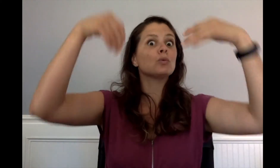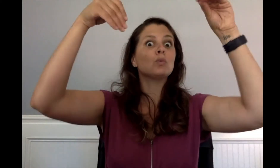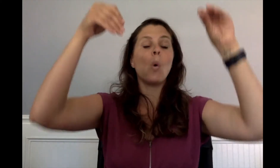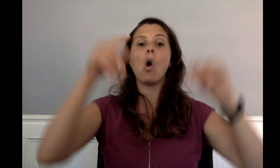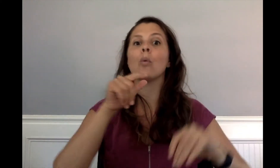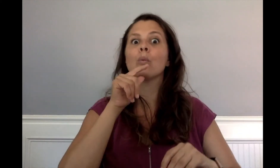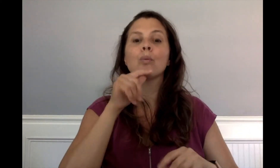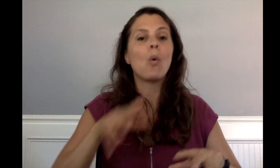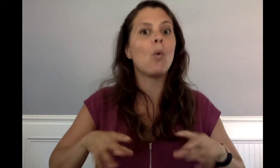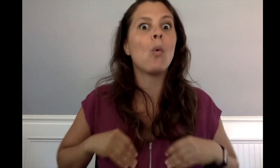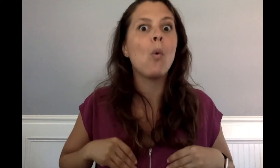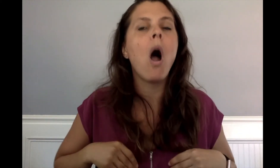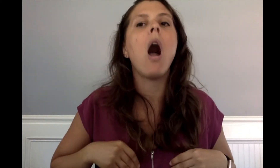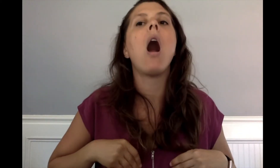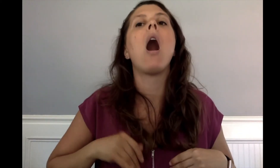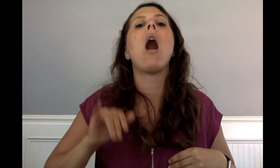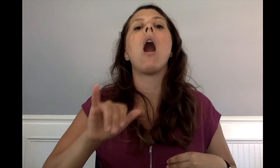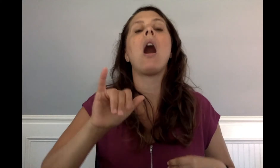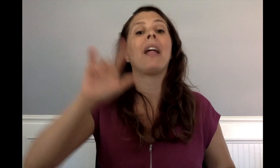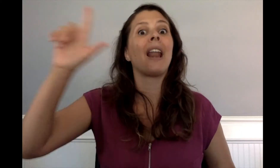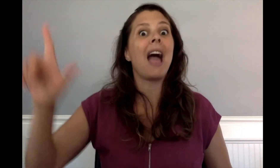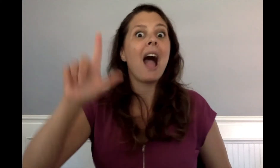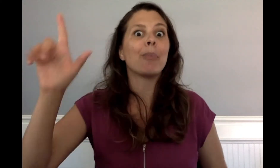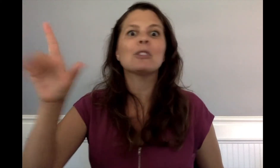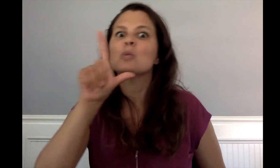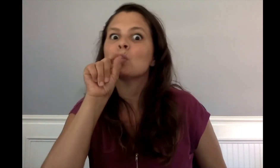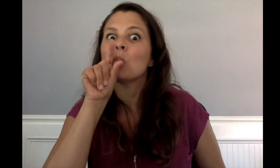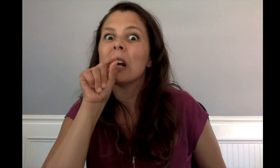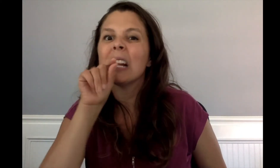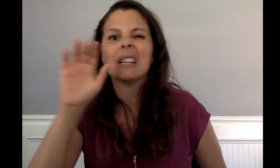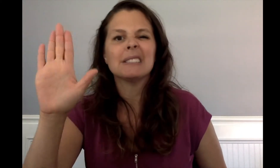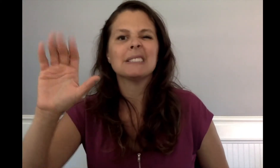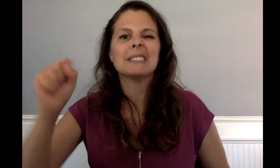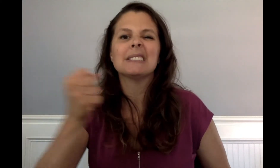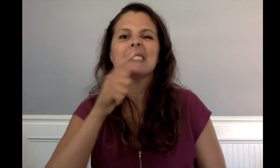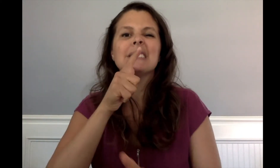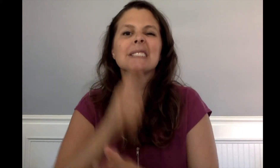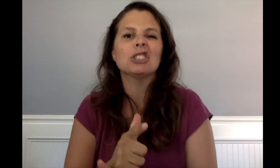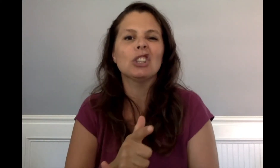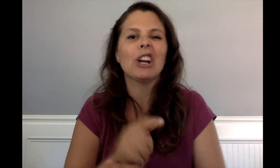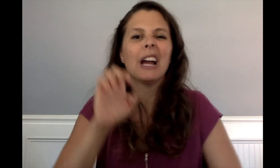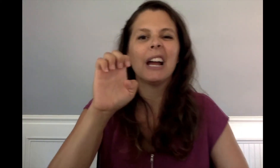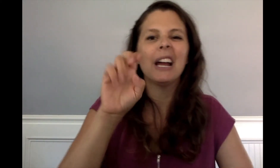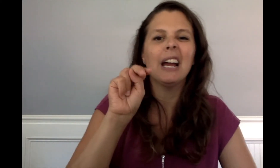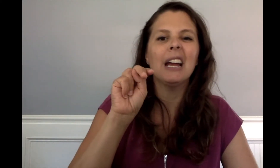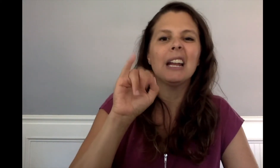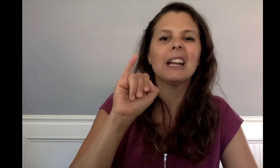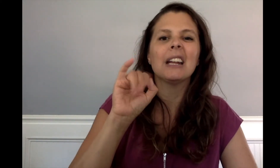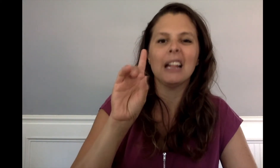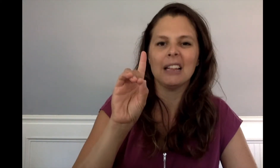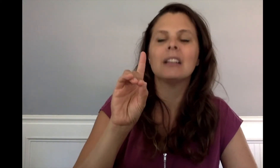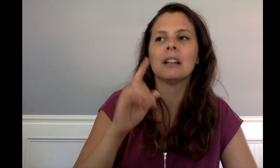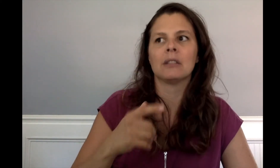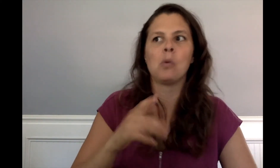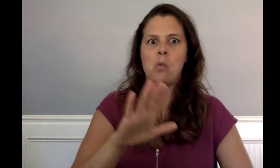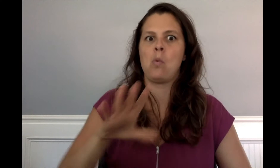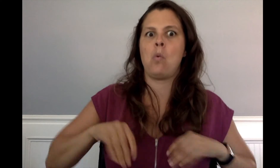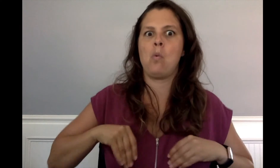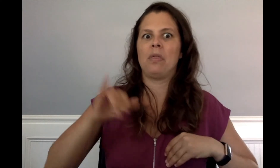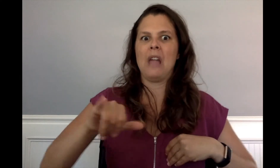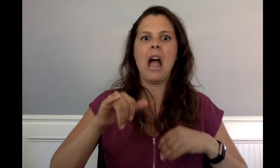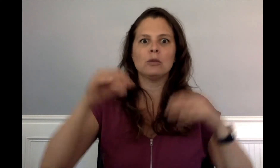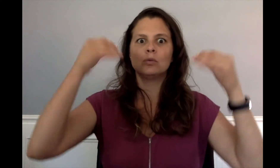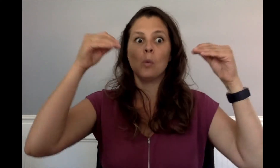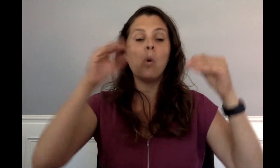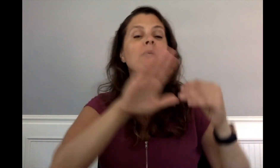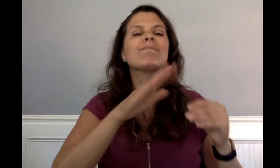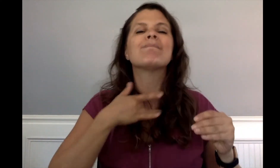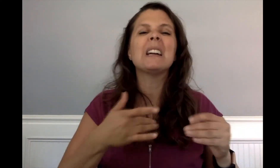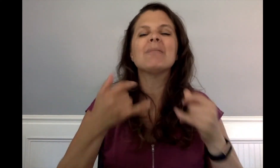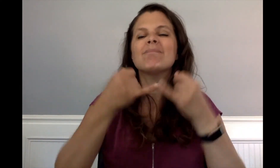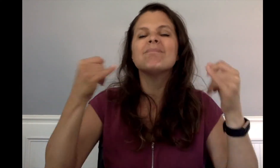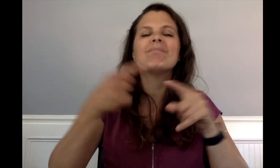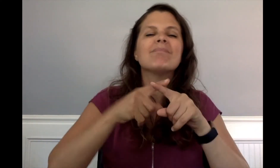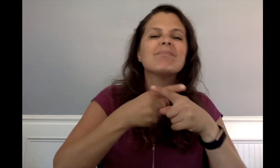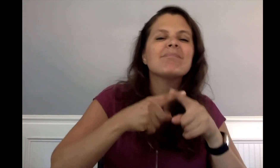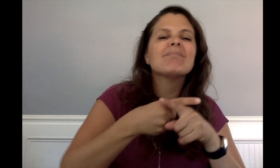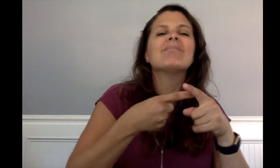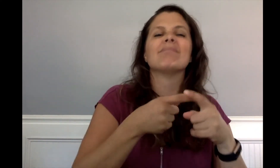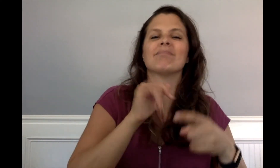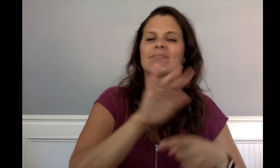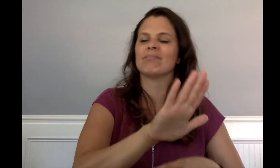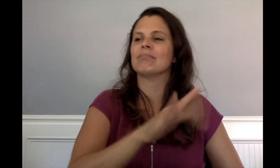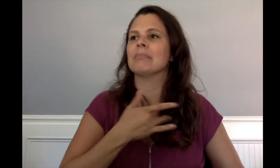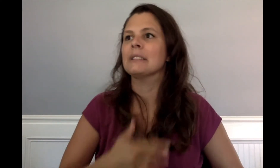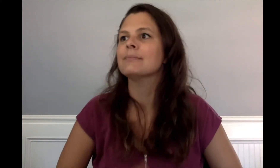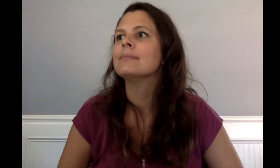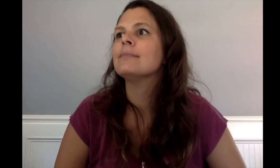The store was owned by Miss Tweedy's sister, Enid.